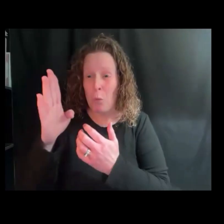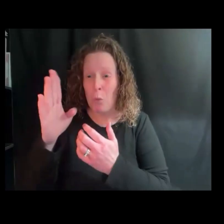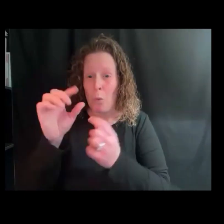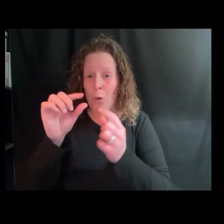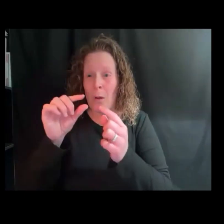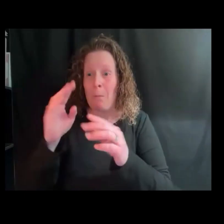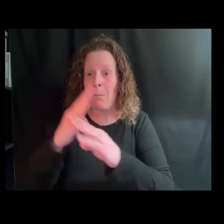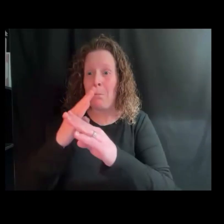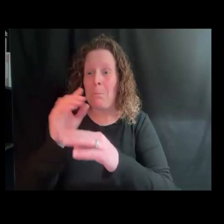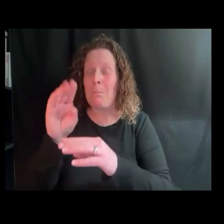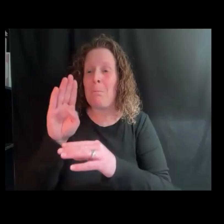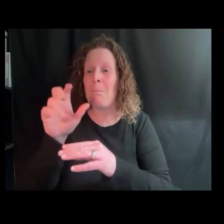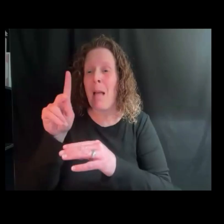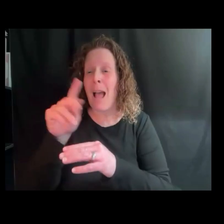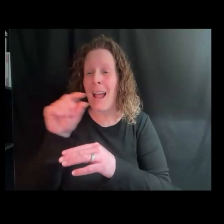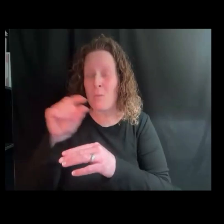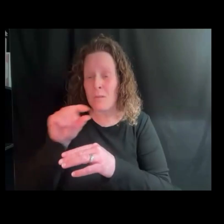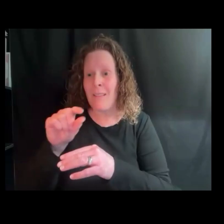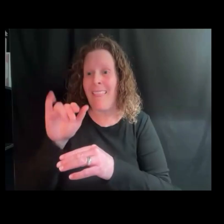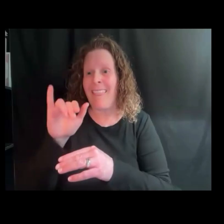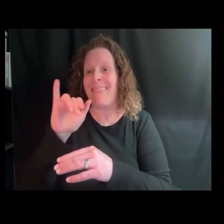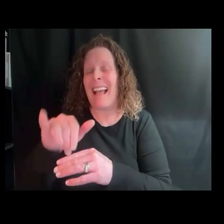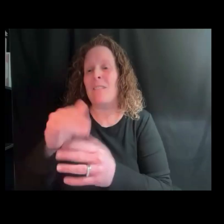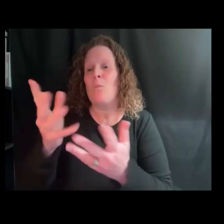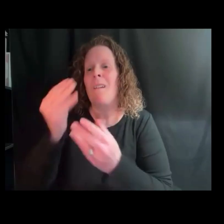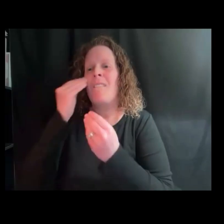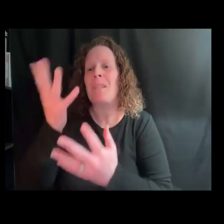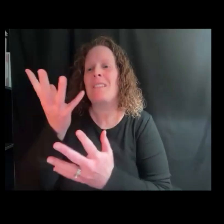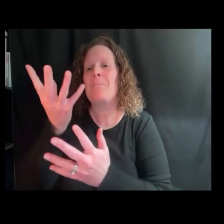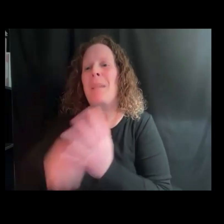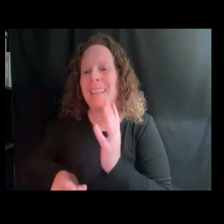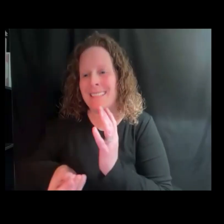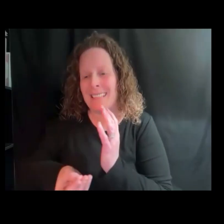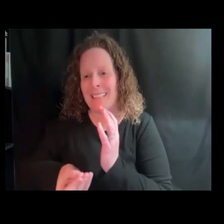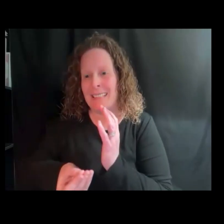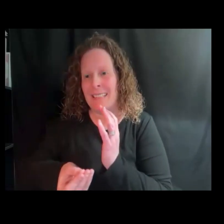the right with the blocked out text that